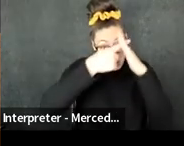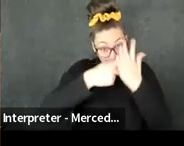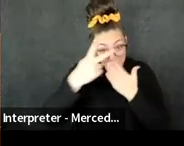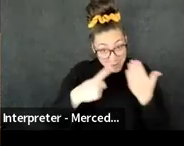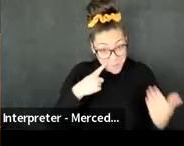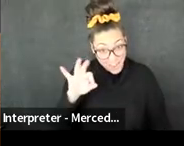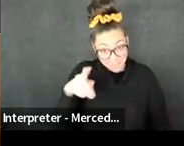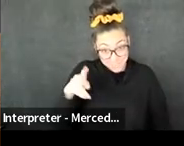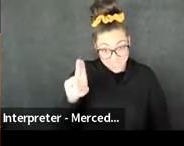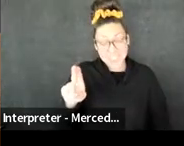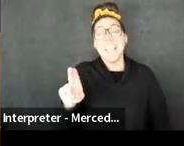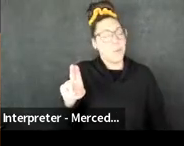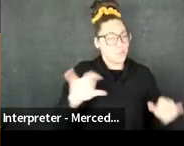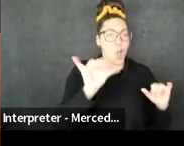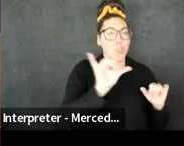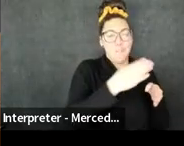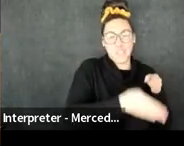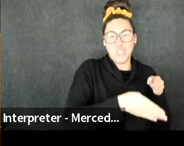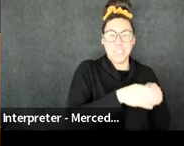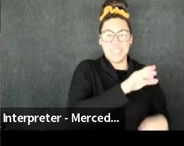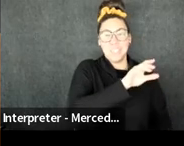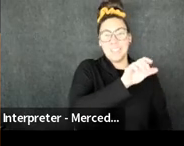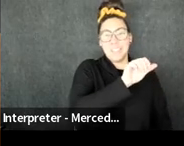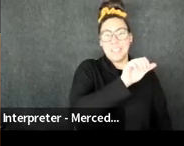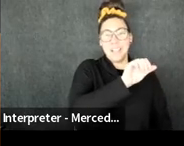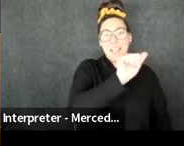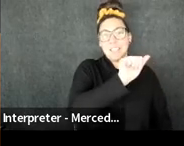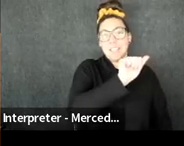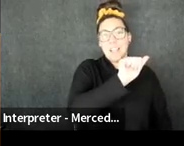I was also finishing up my associate's degree at FCC at the same time.